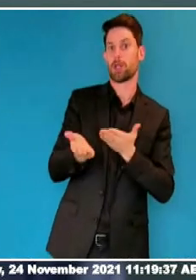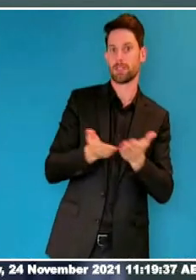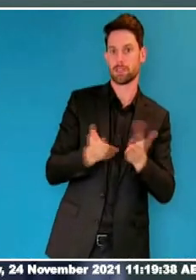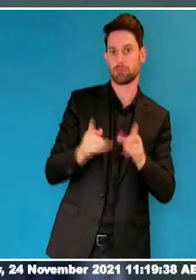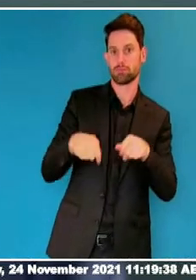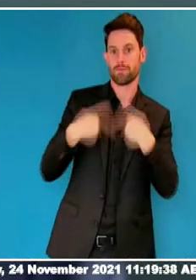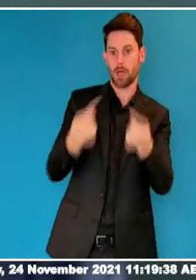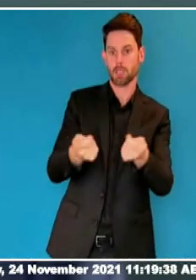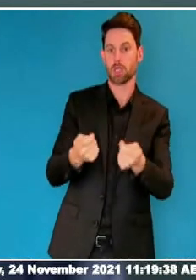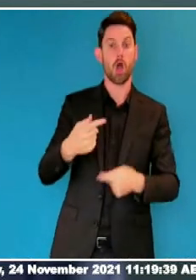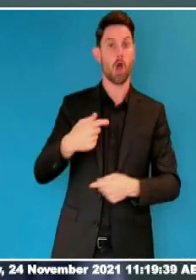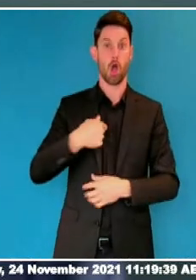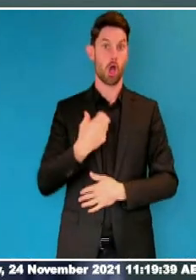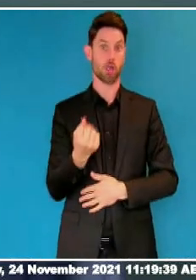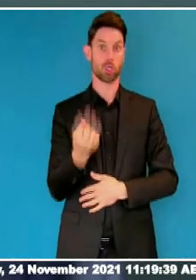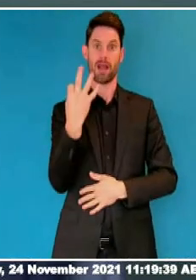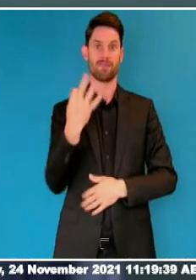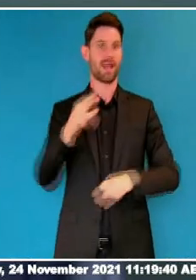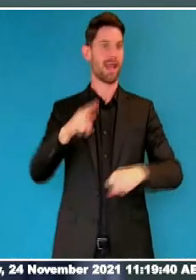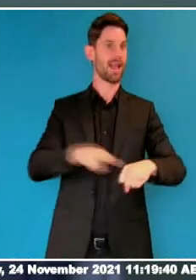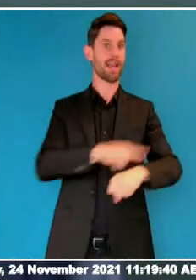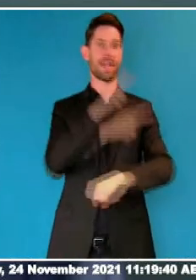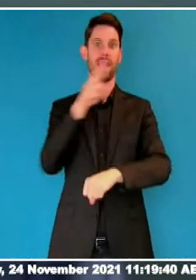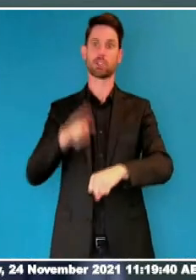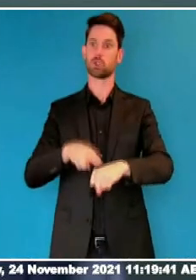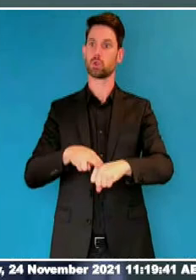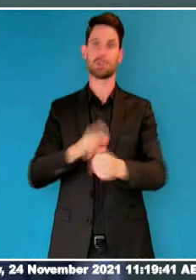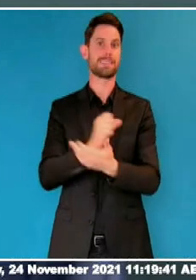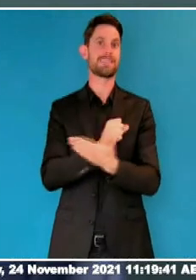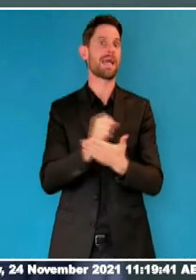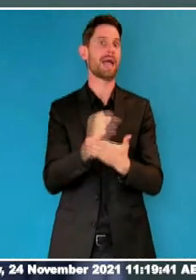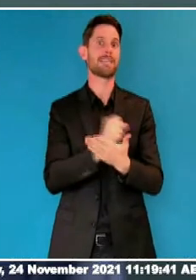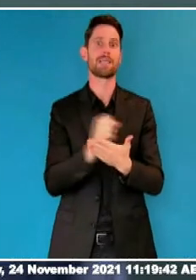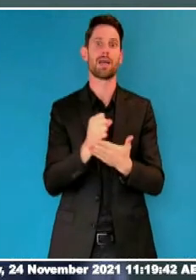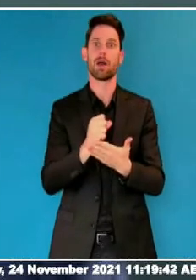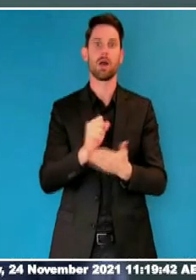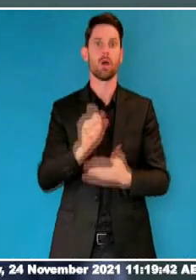I don't have a national database that records what adjustments are made for those